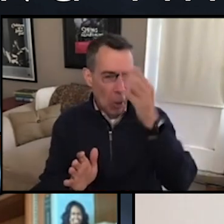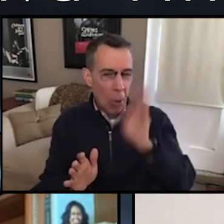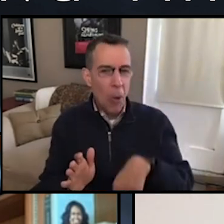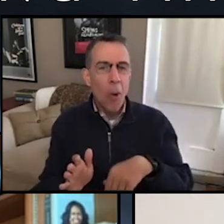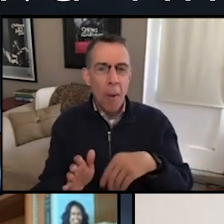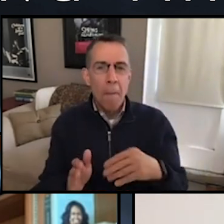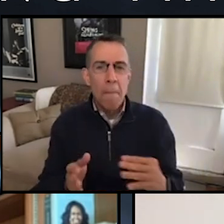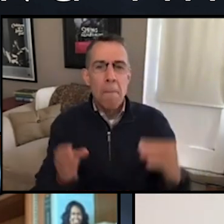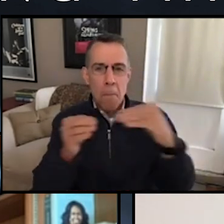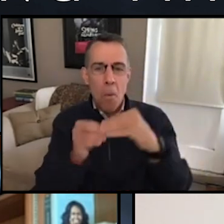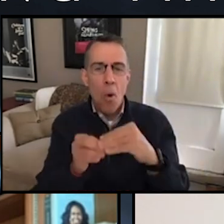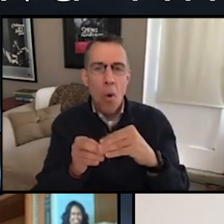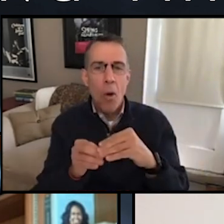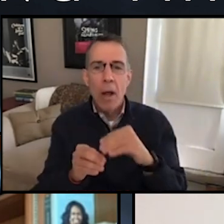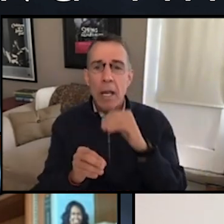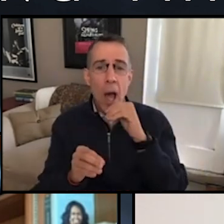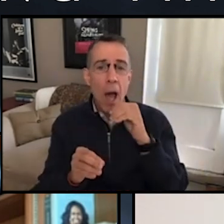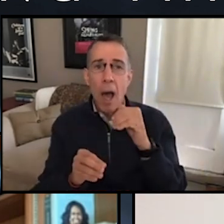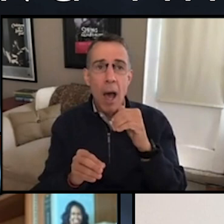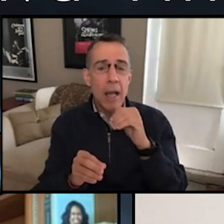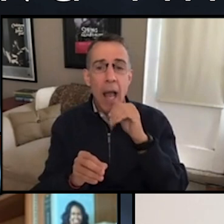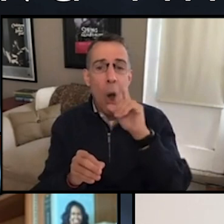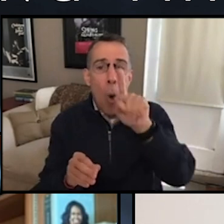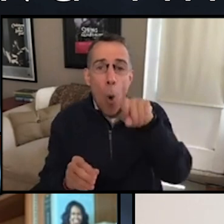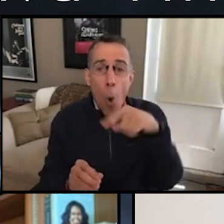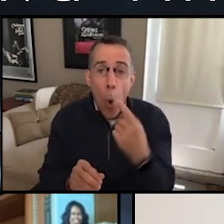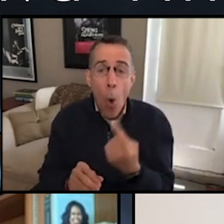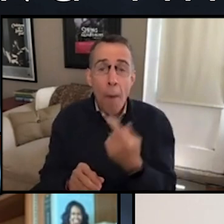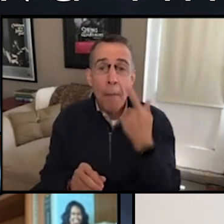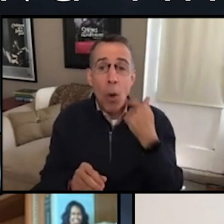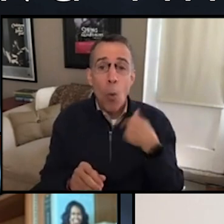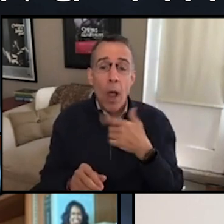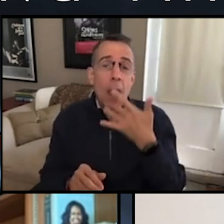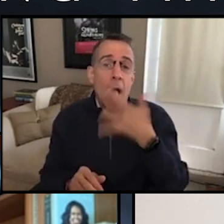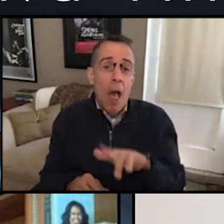here. It's not just because we've had the great fortune to be able to share it